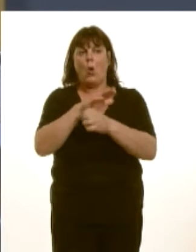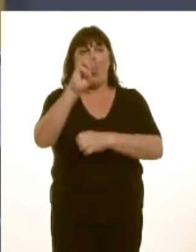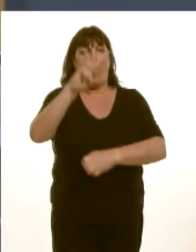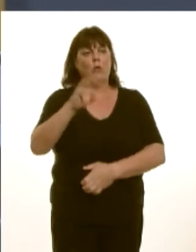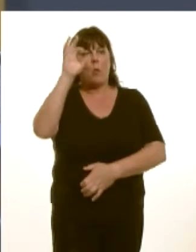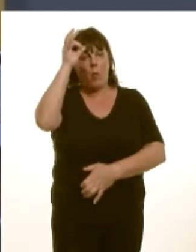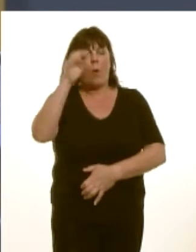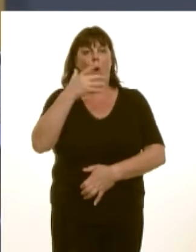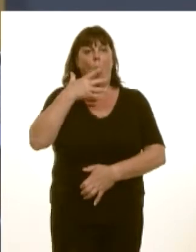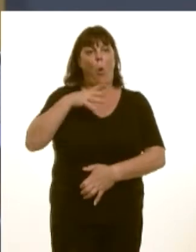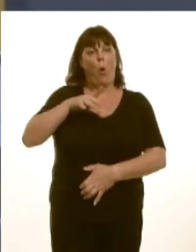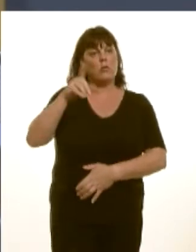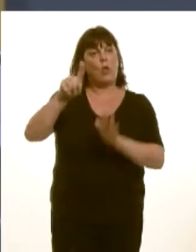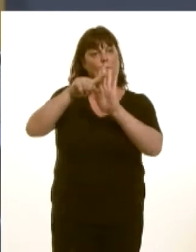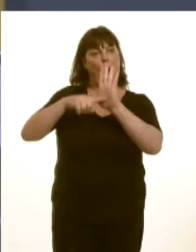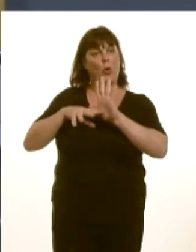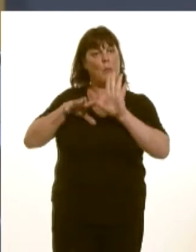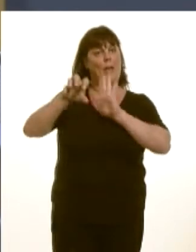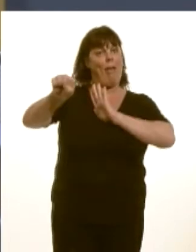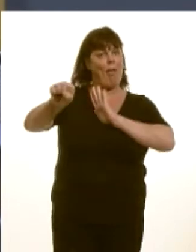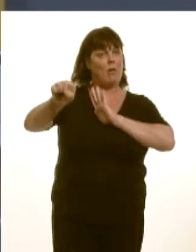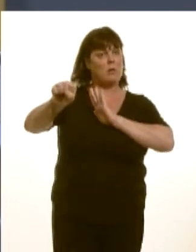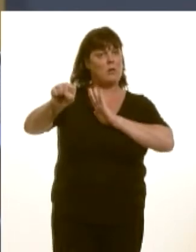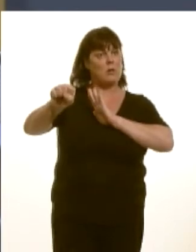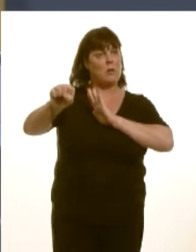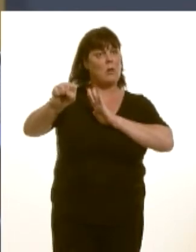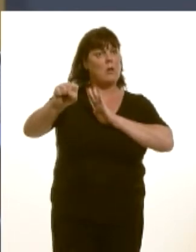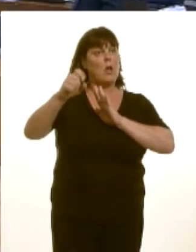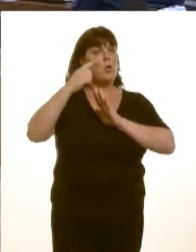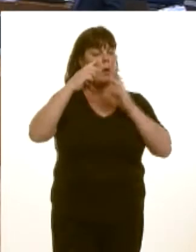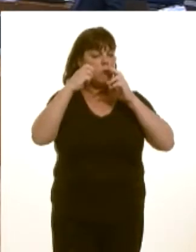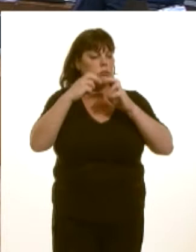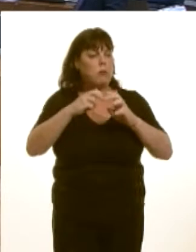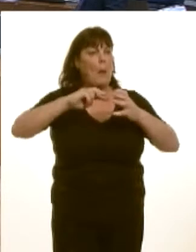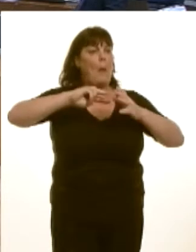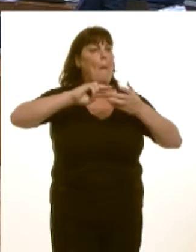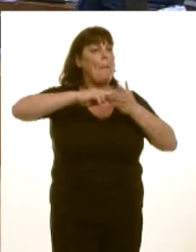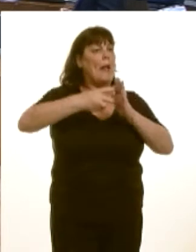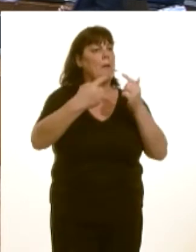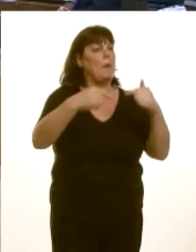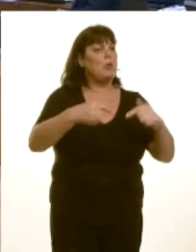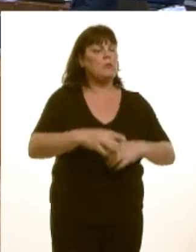moratorium using existing planning legislation? Carwyn Jones: I think a moratorium is difficult. I think it is challengeable.